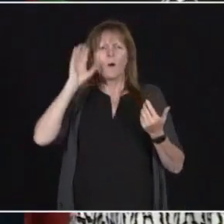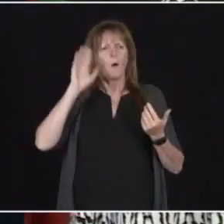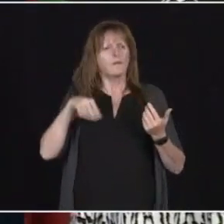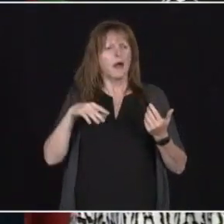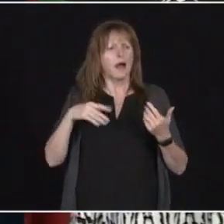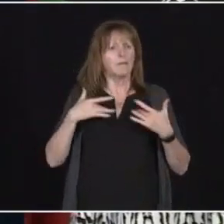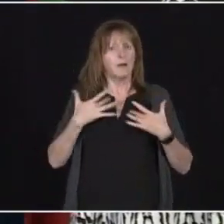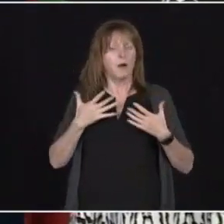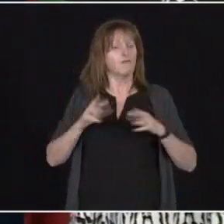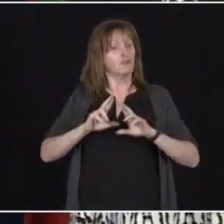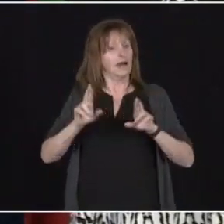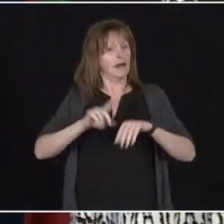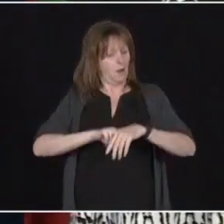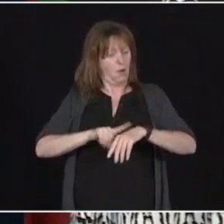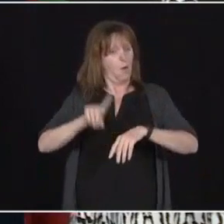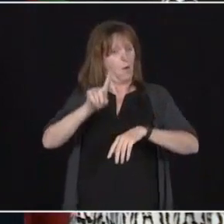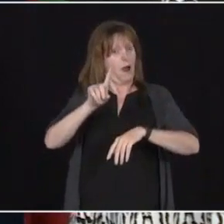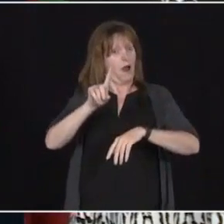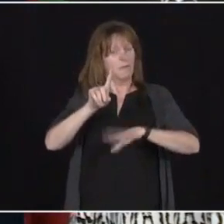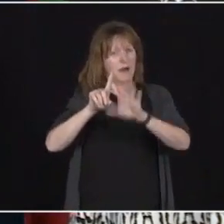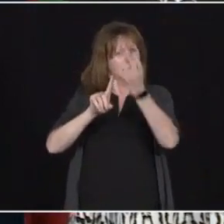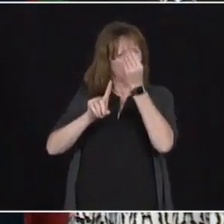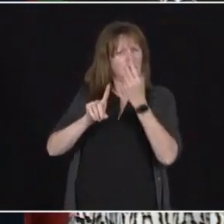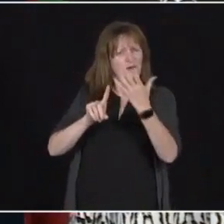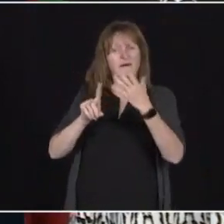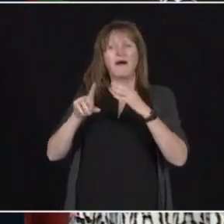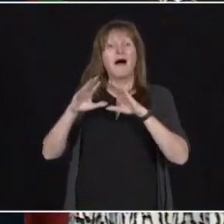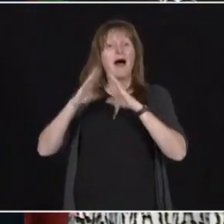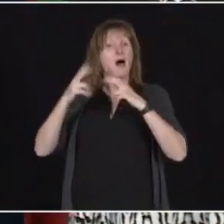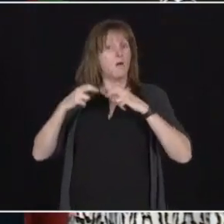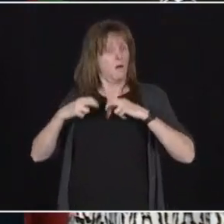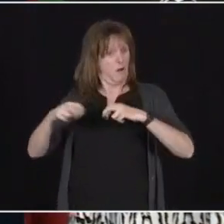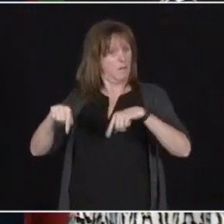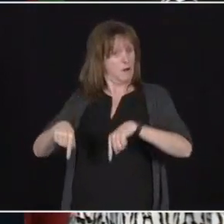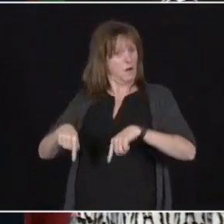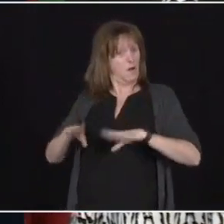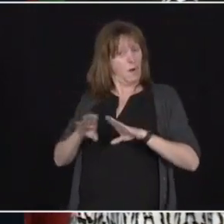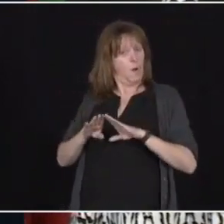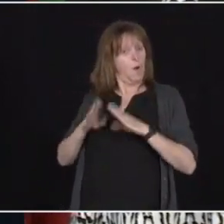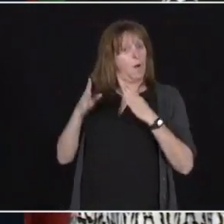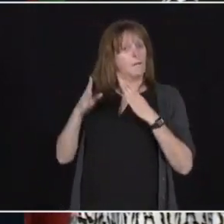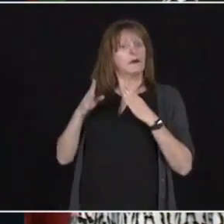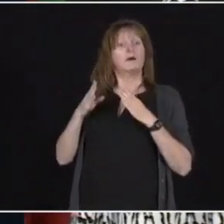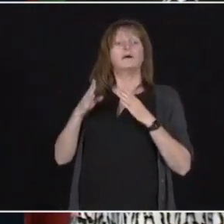they have it set at 1 PM that we come out, and when we are sitting in the legislature, Bell